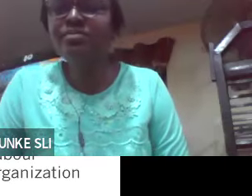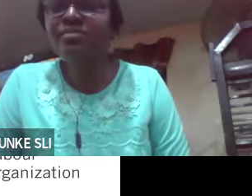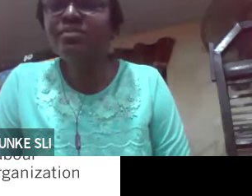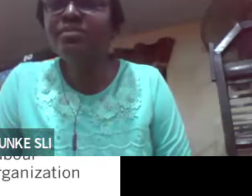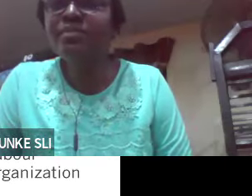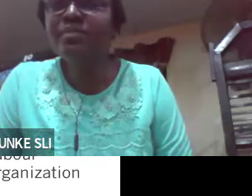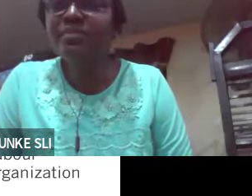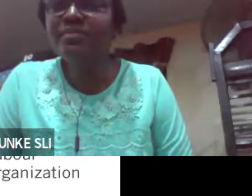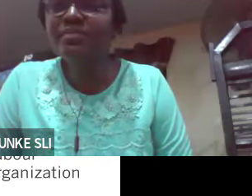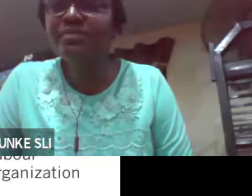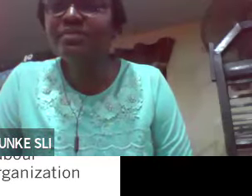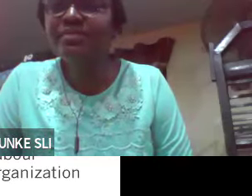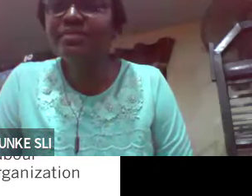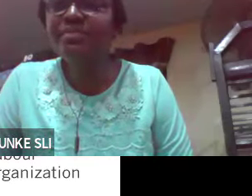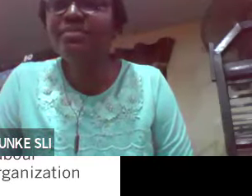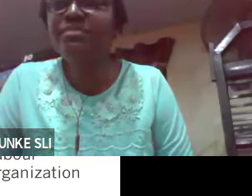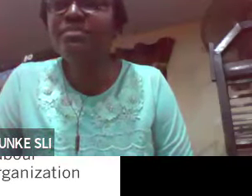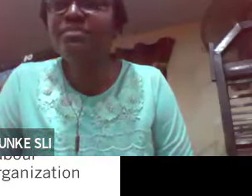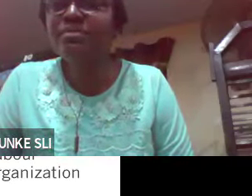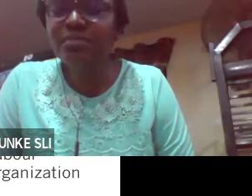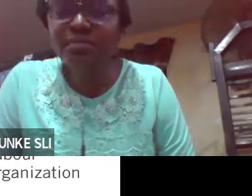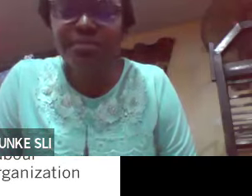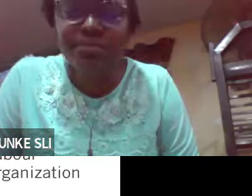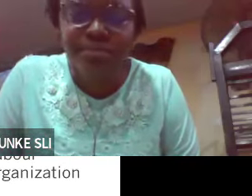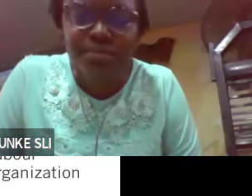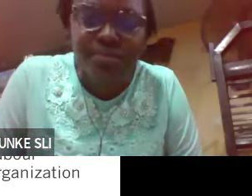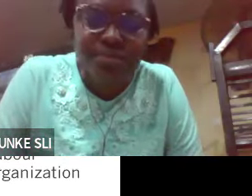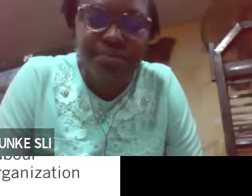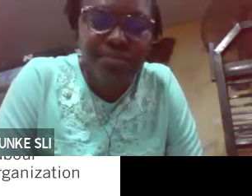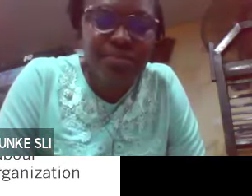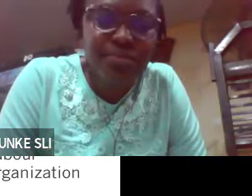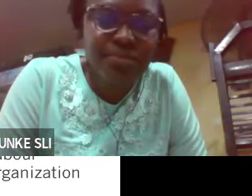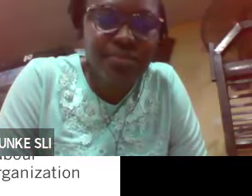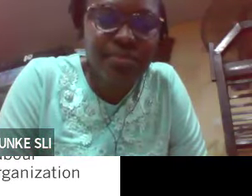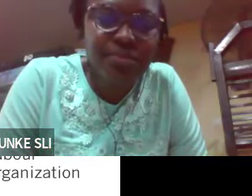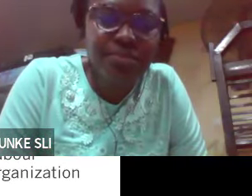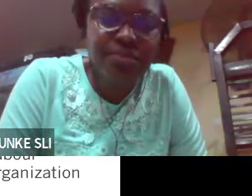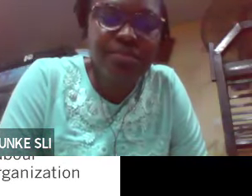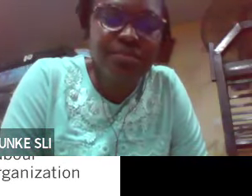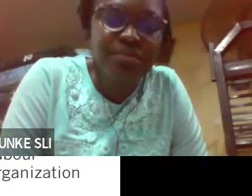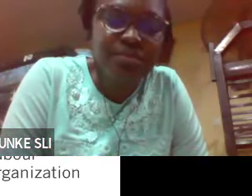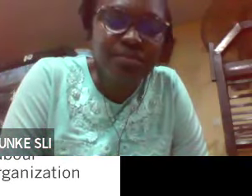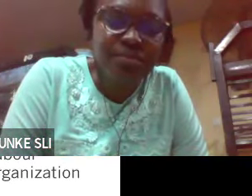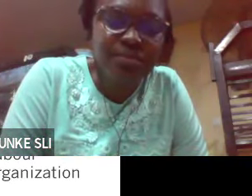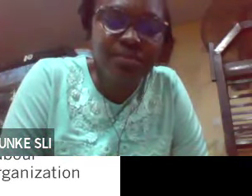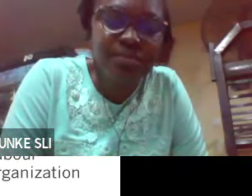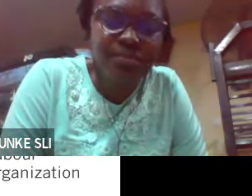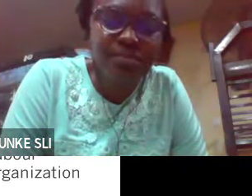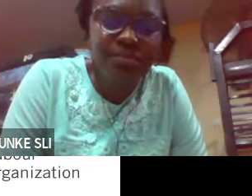sola bakre: Oh, fantastic! Well, thank you. Dr. Emman. joy: That's fine! sola bakre: I didn't. I didn't note that. Thank you very much. So that is noted going forward.